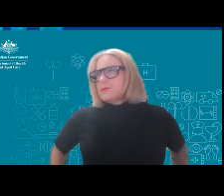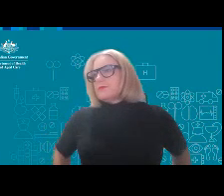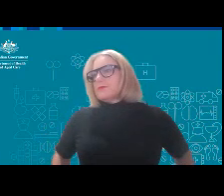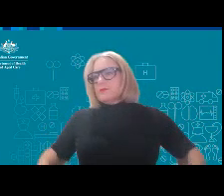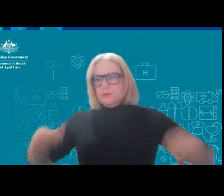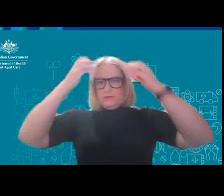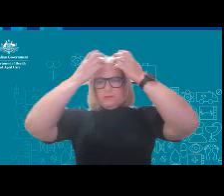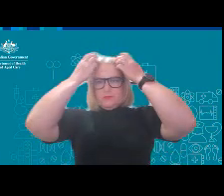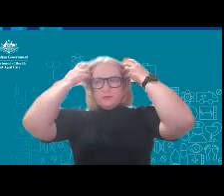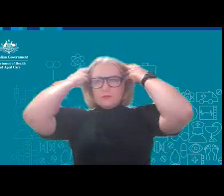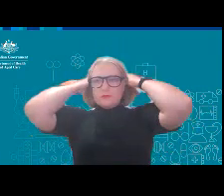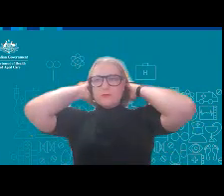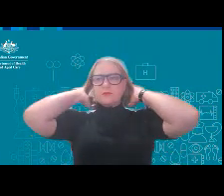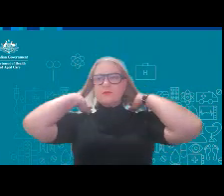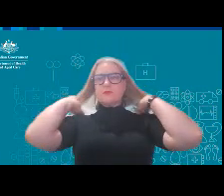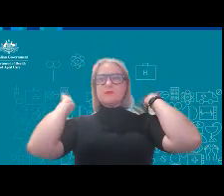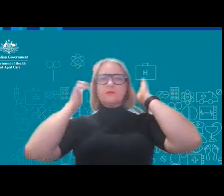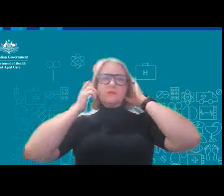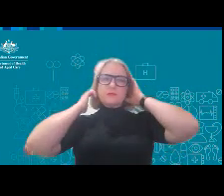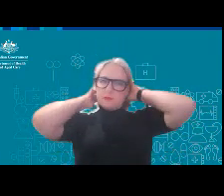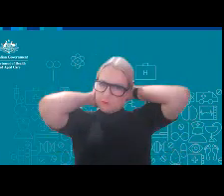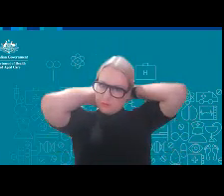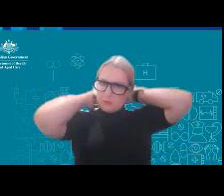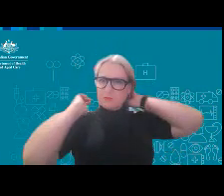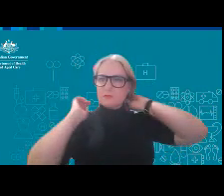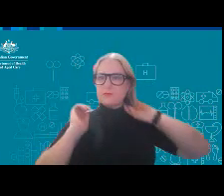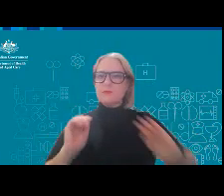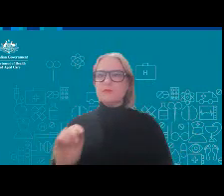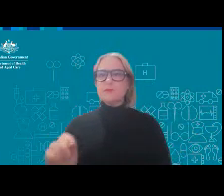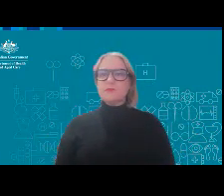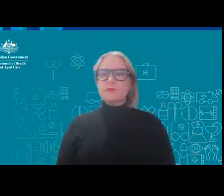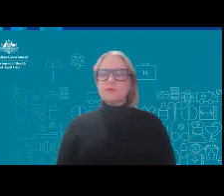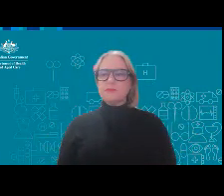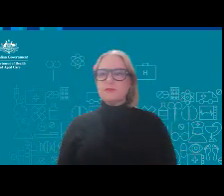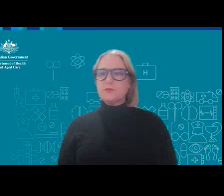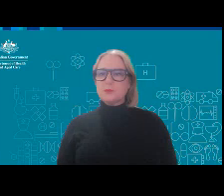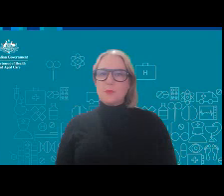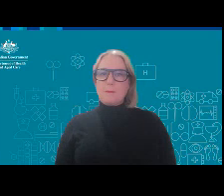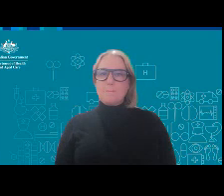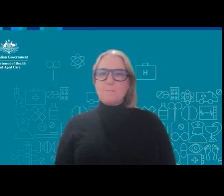care homes and this is also in line with audit requirements